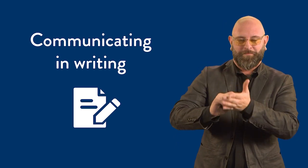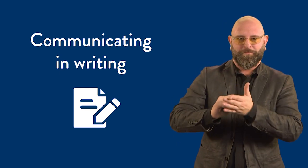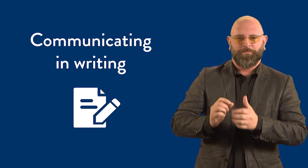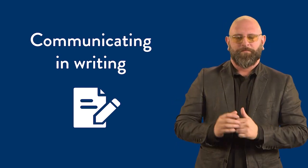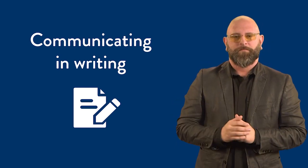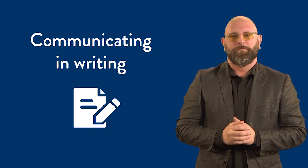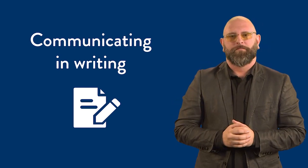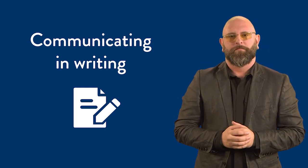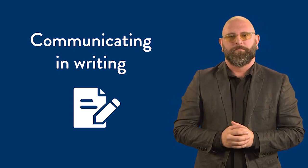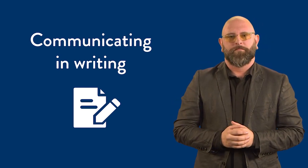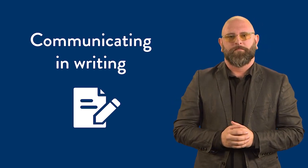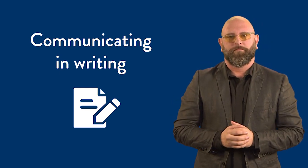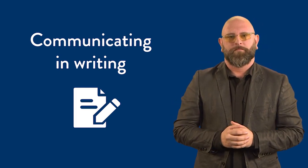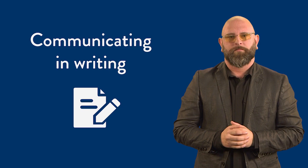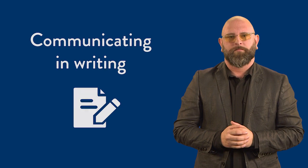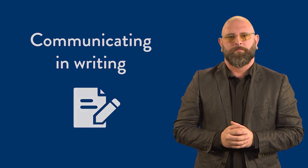Communicating in writing